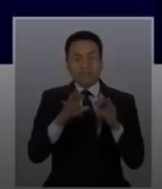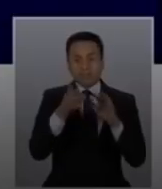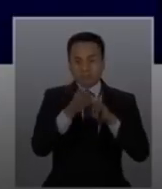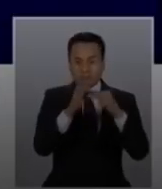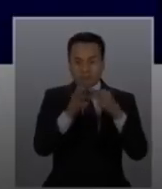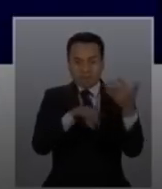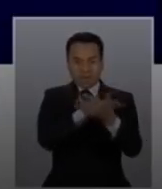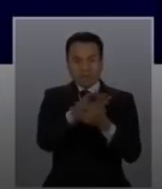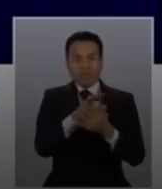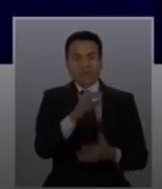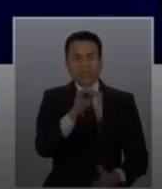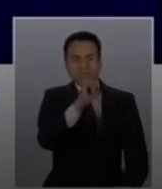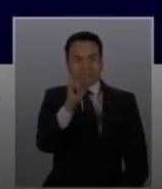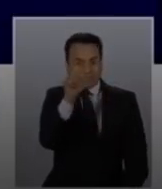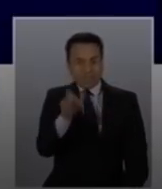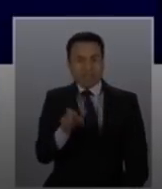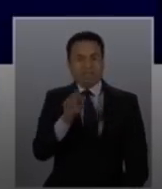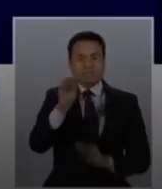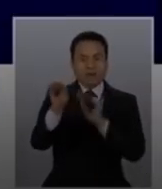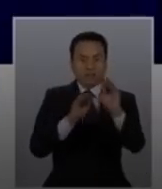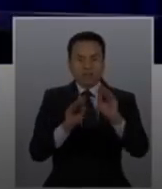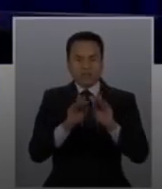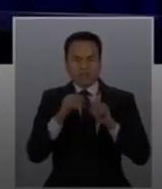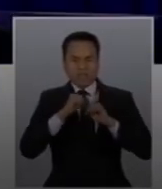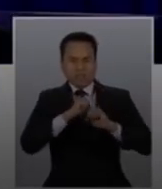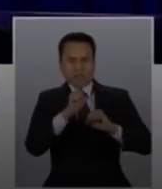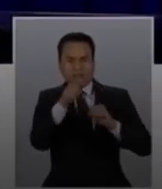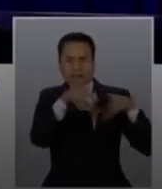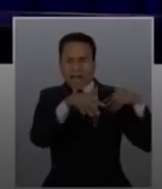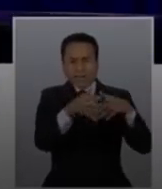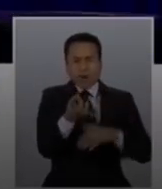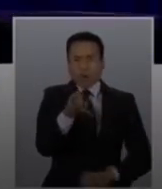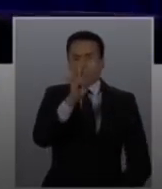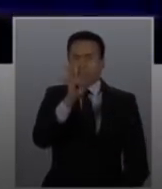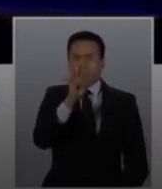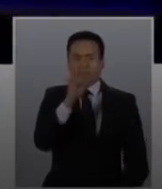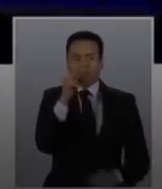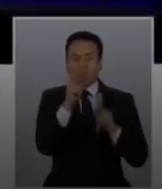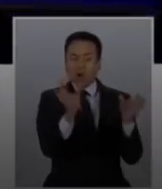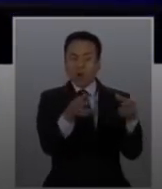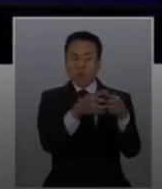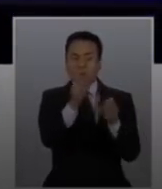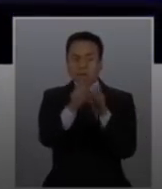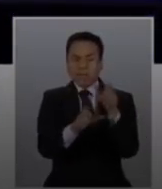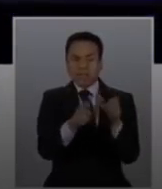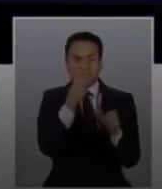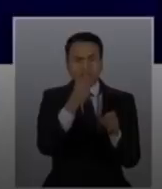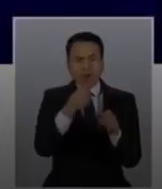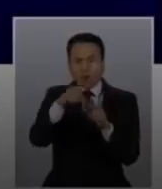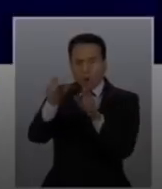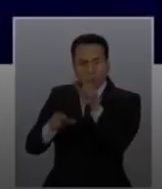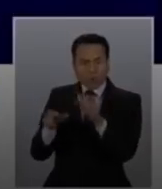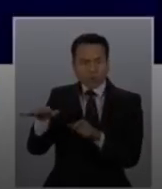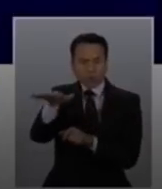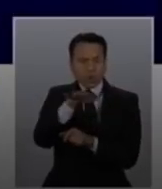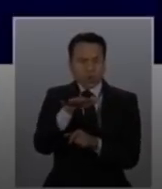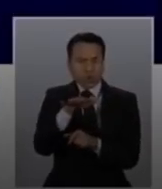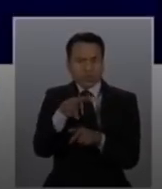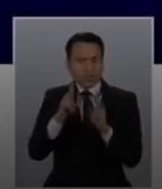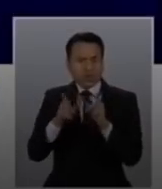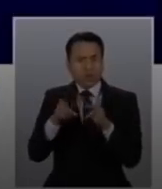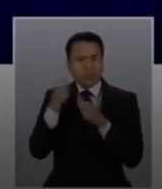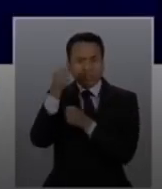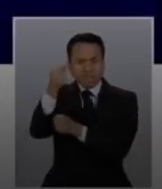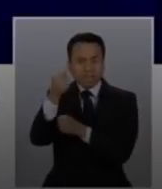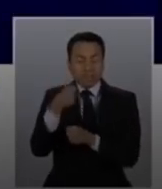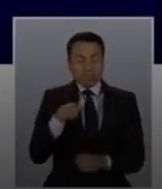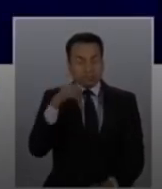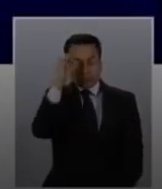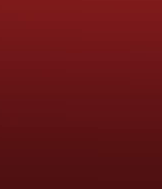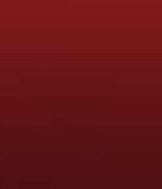From my point of view, Díaz Canel's call to confront and to say that the street belongs only to one group of people and not to others who may have the right to protest, is wrong.